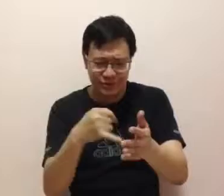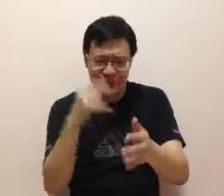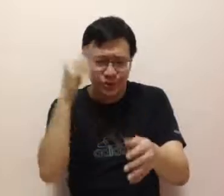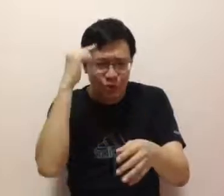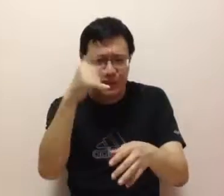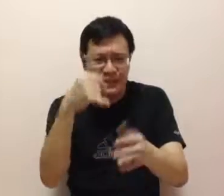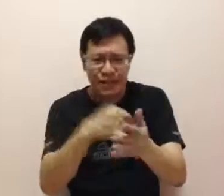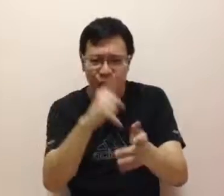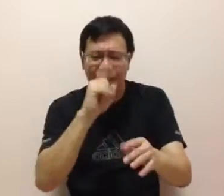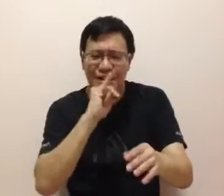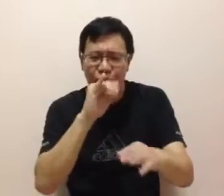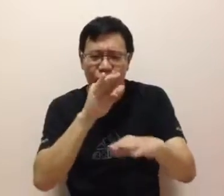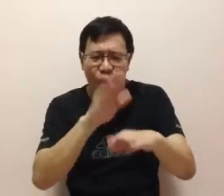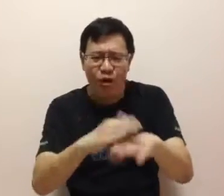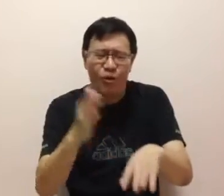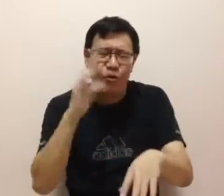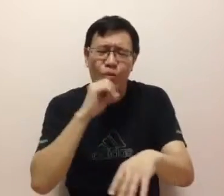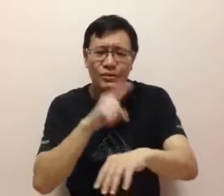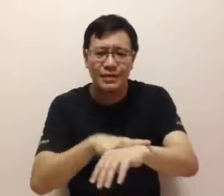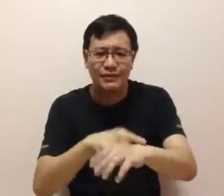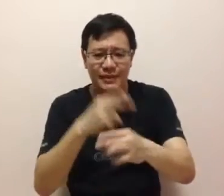You know, we used to have these in the old times